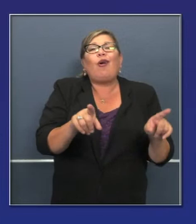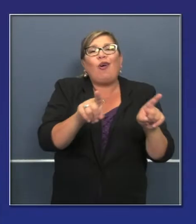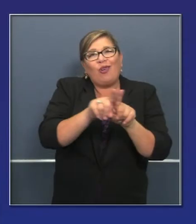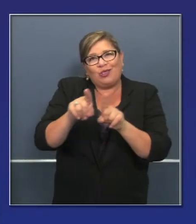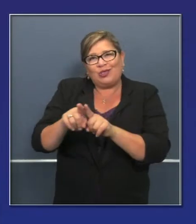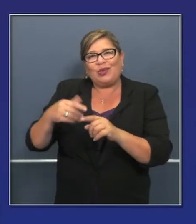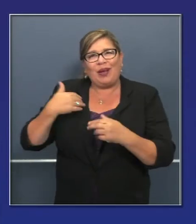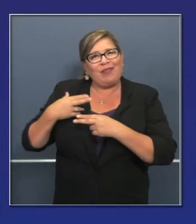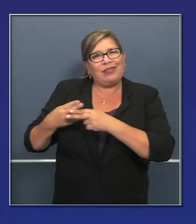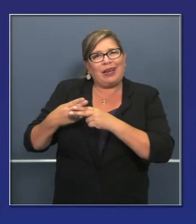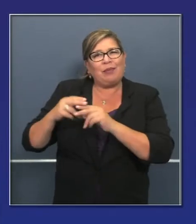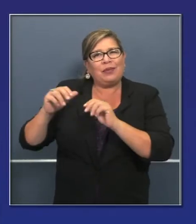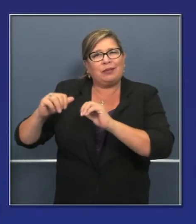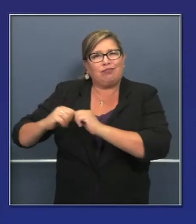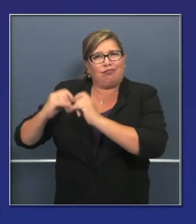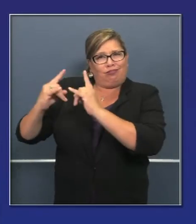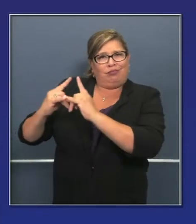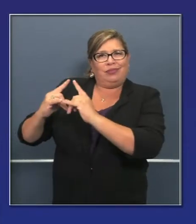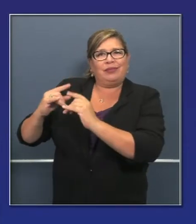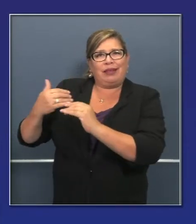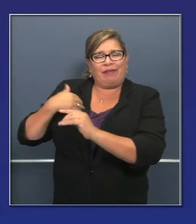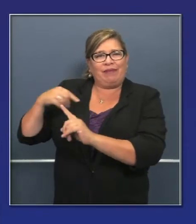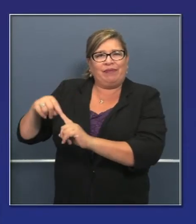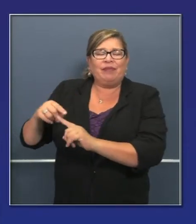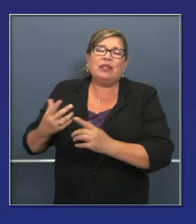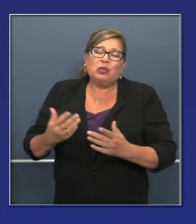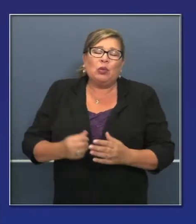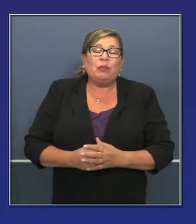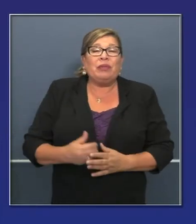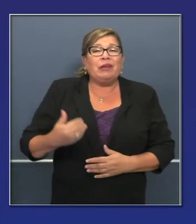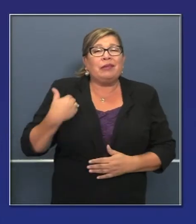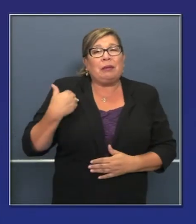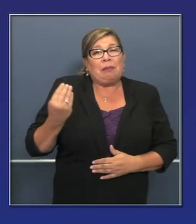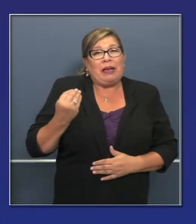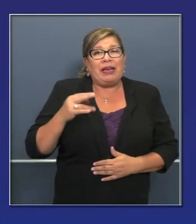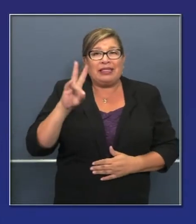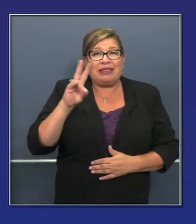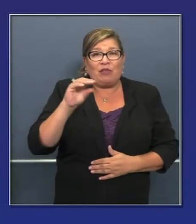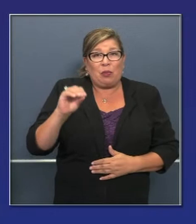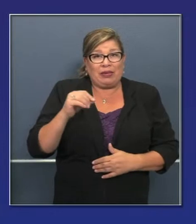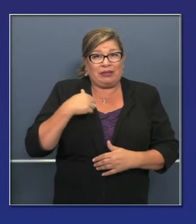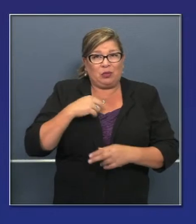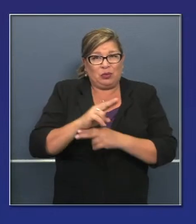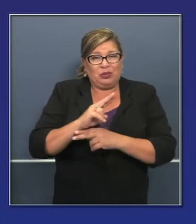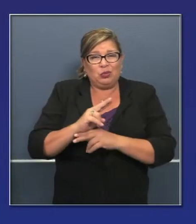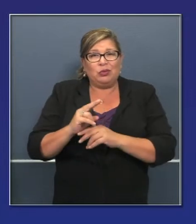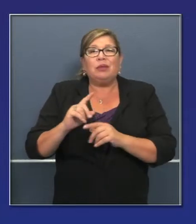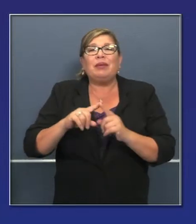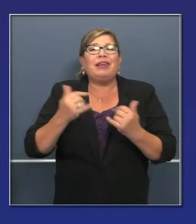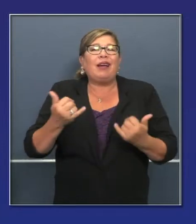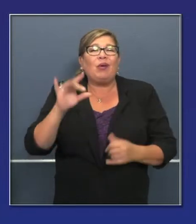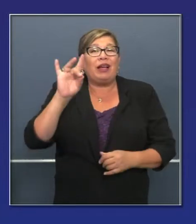7 percent now at about 8 percent let's take a look at I see is ICU numbers are also critical